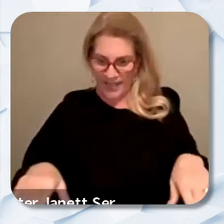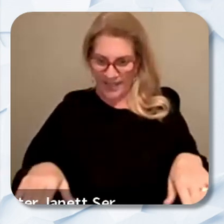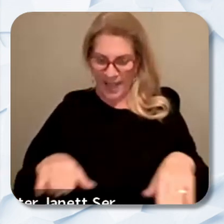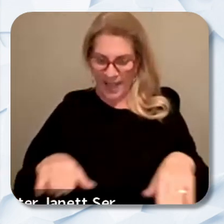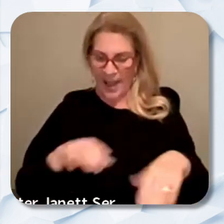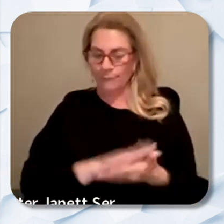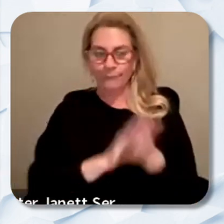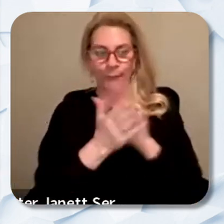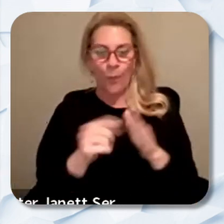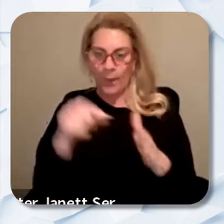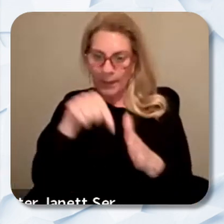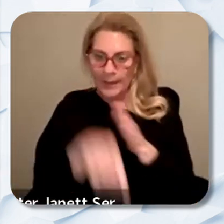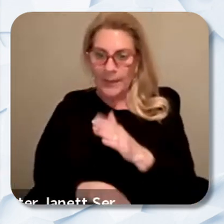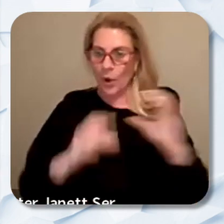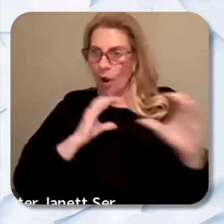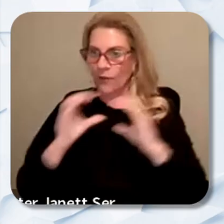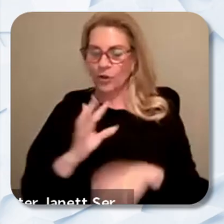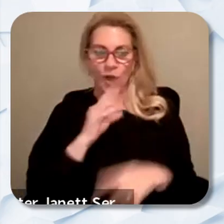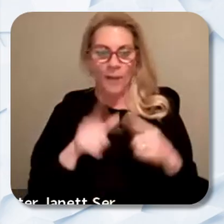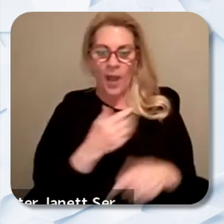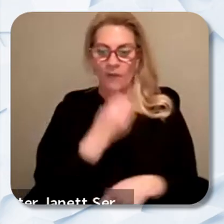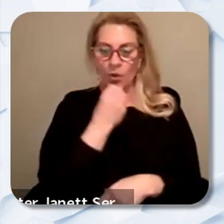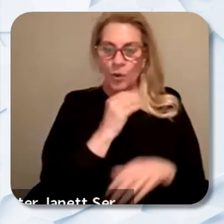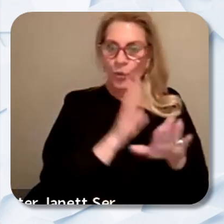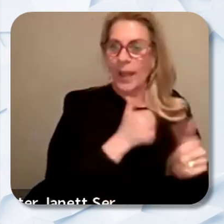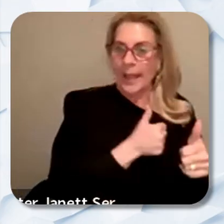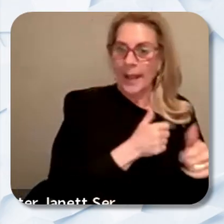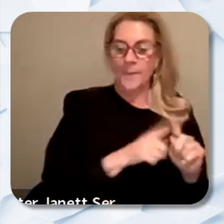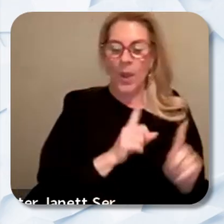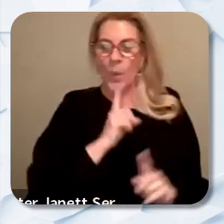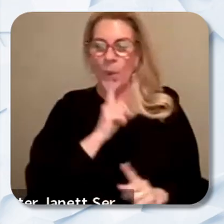conversation instead of just talking about the food which is great but really building those